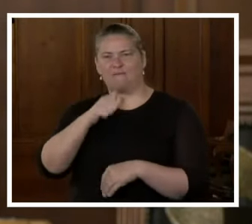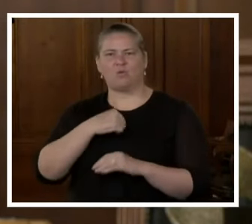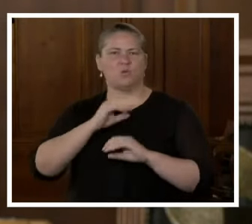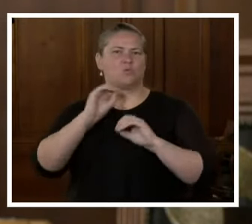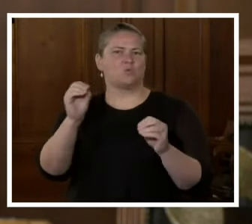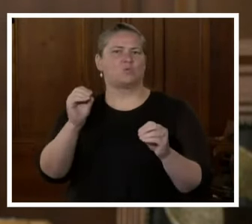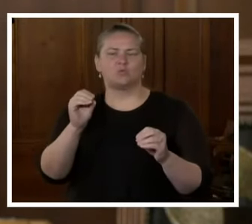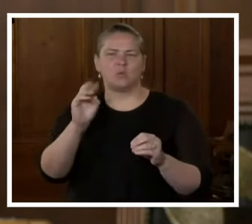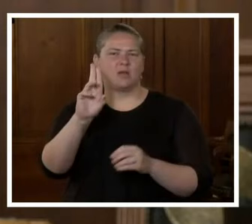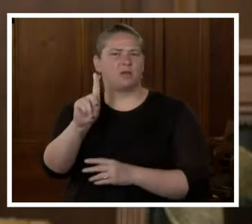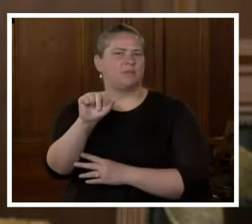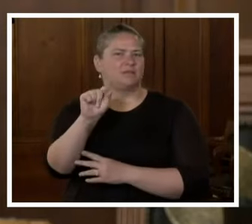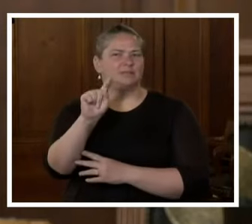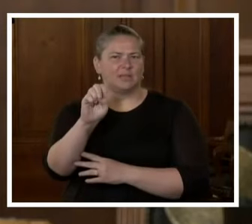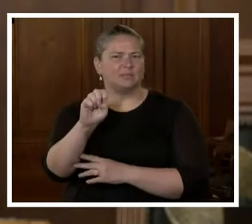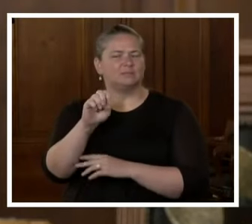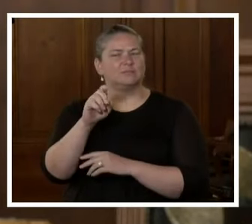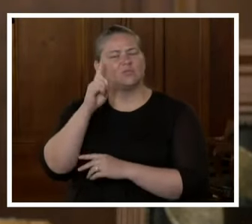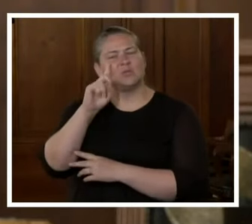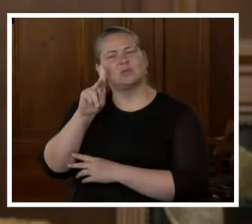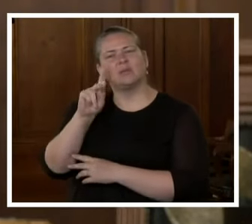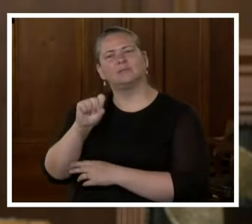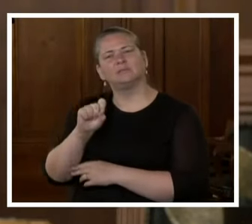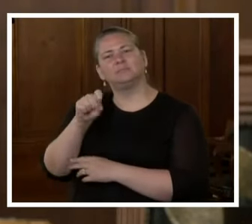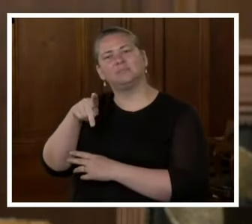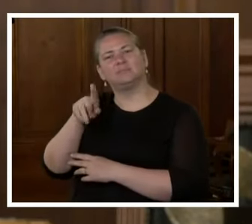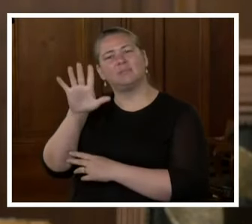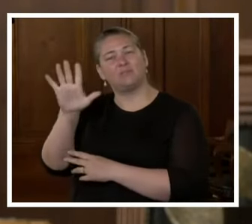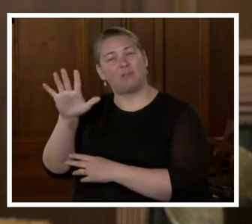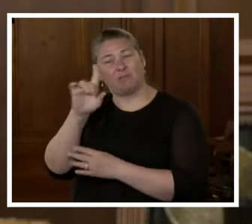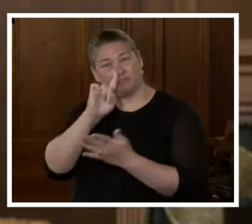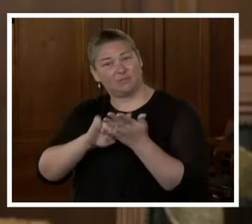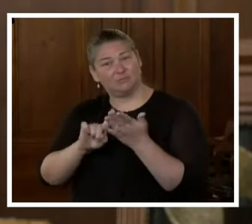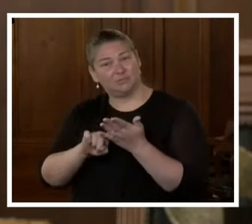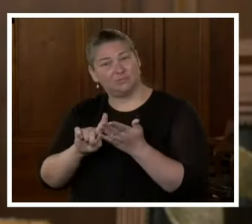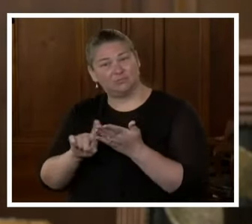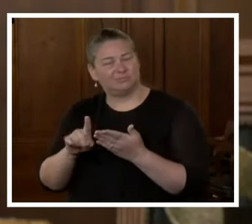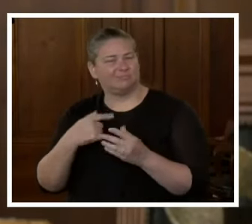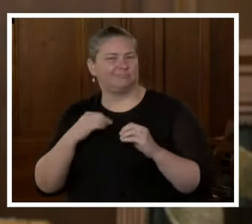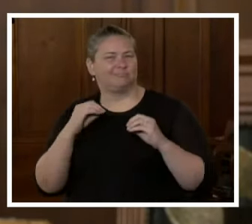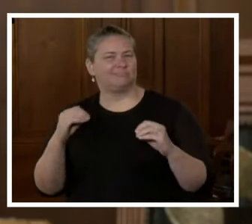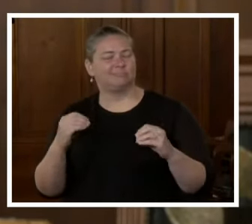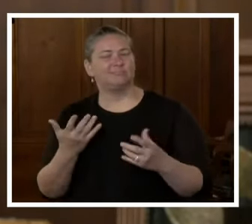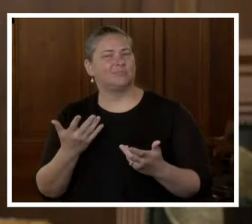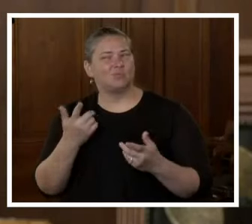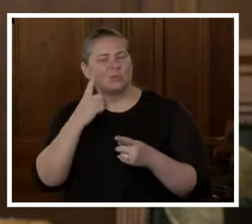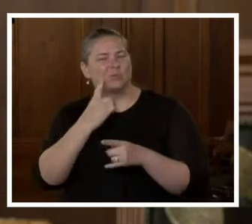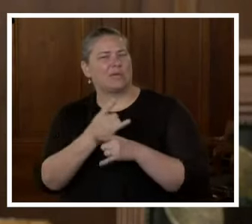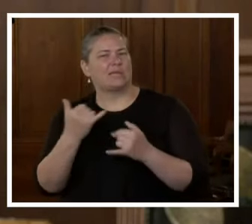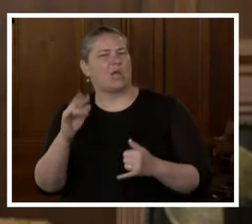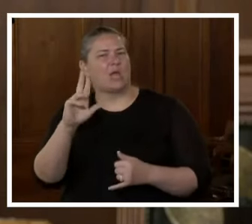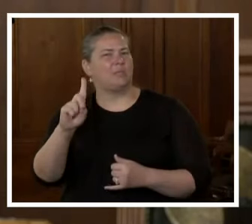HOPKINS COUNTY. NOW THE LEAD CAUSE OF DEATH WILL